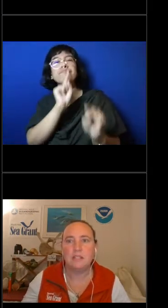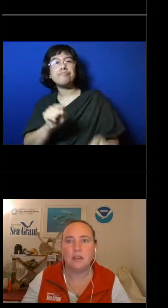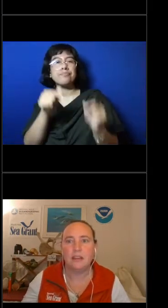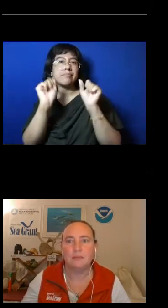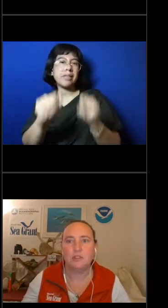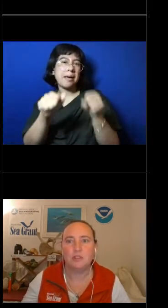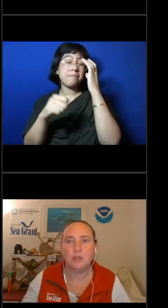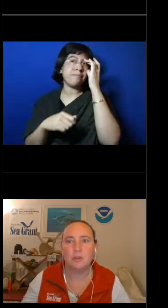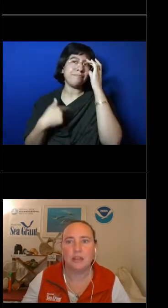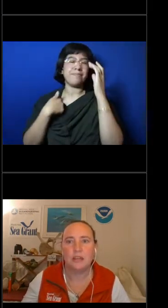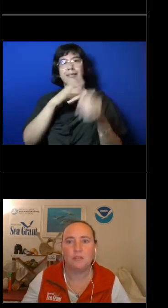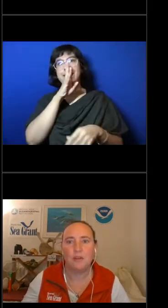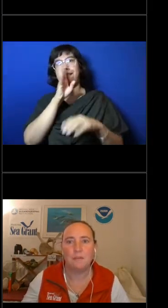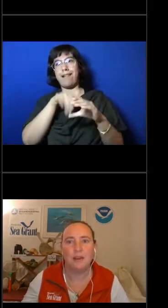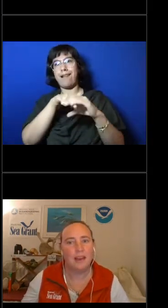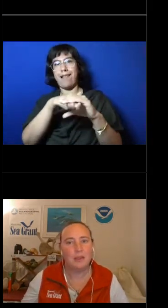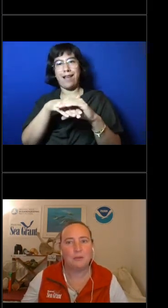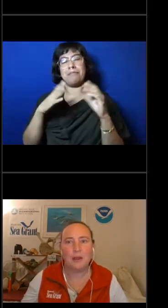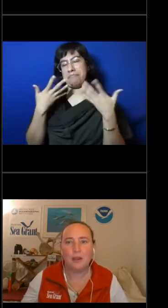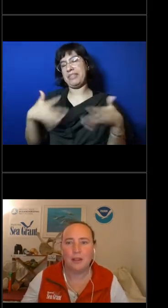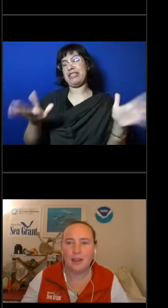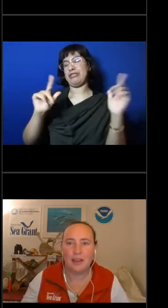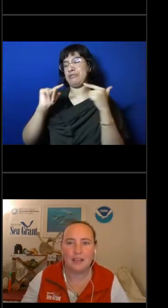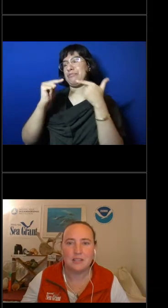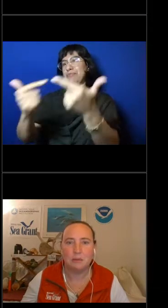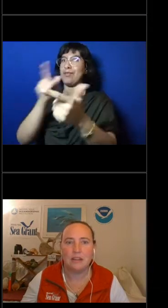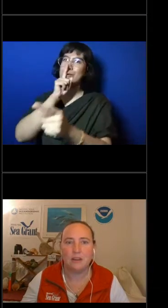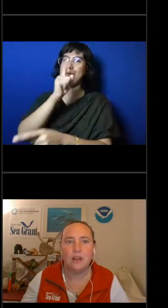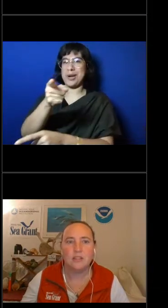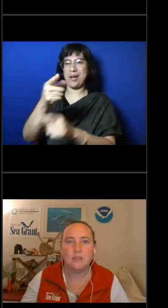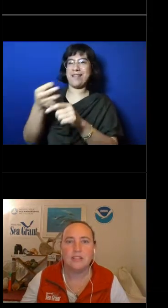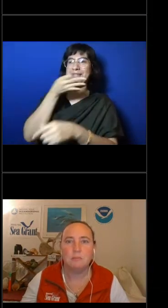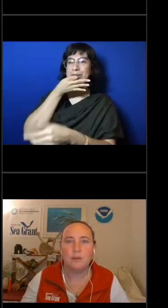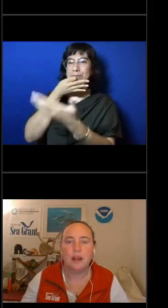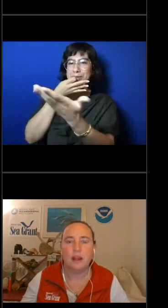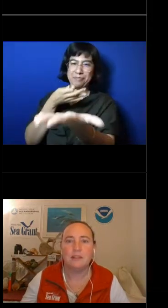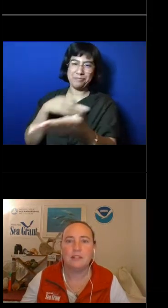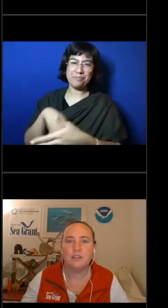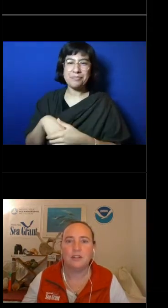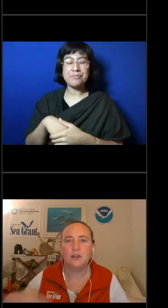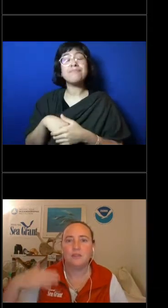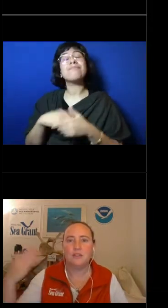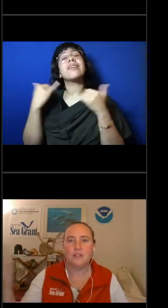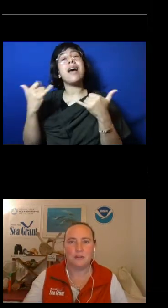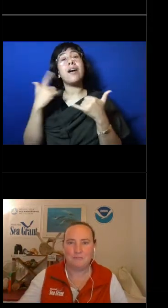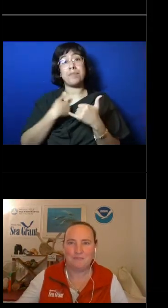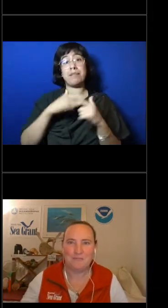Enough of me talking I'm sure you want to hear from the real expert here. So at this point, I'm going to turn it over to you.